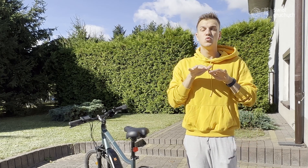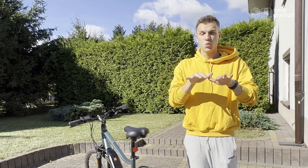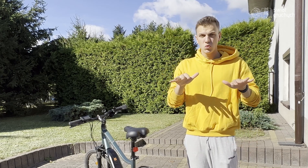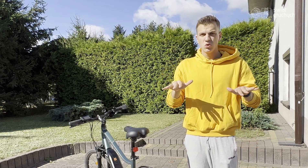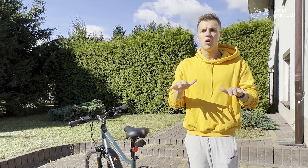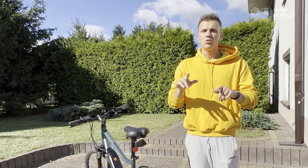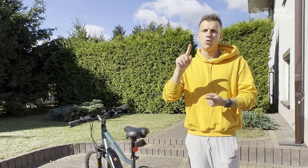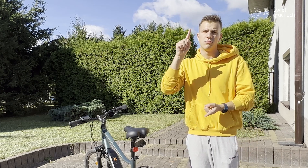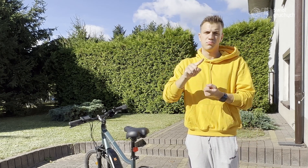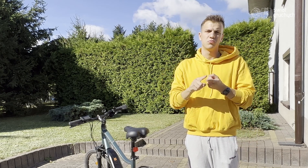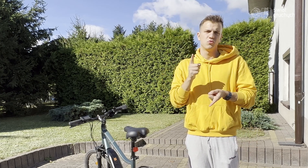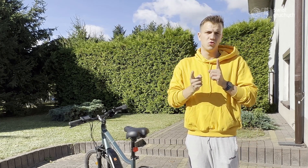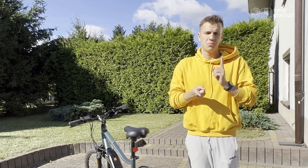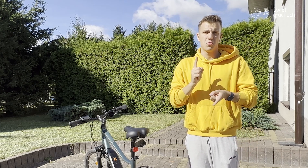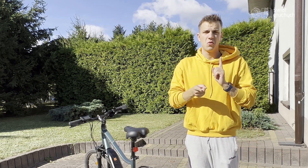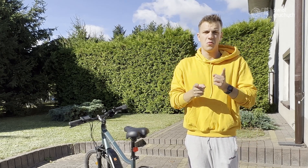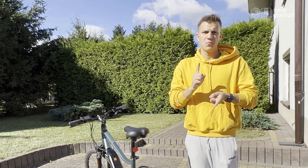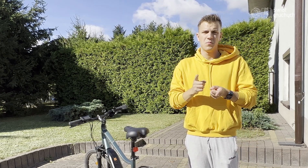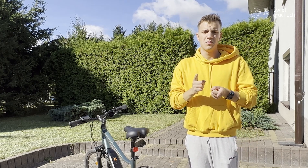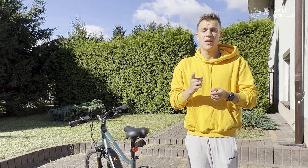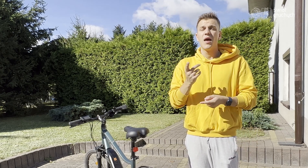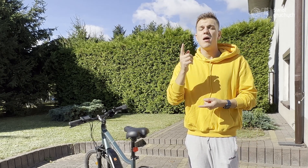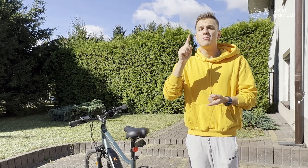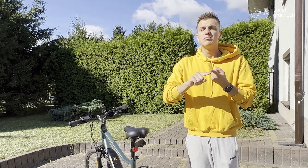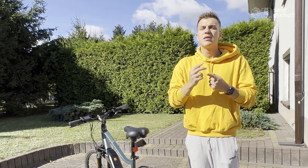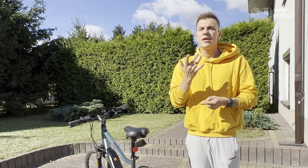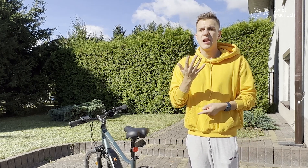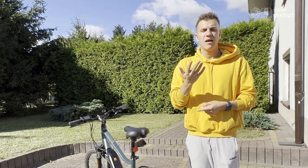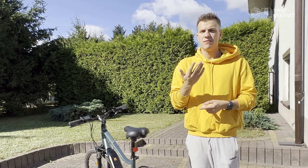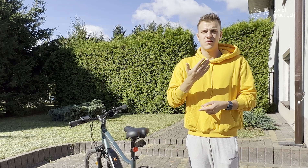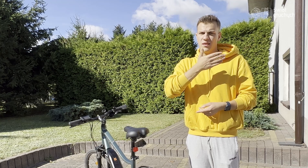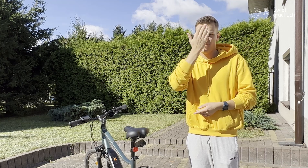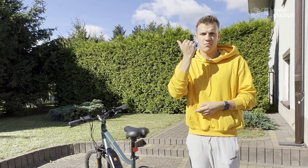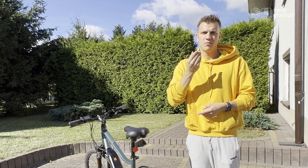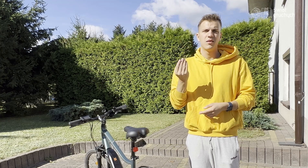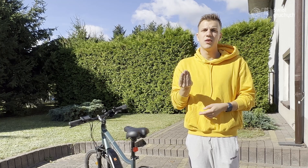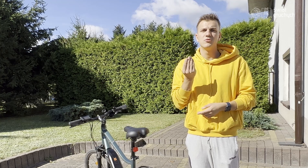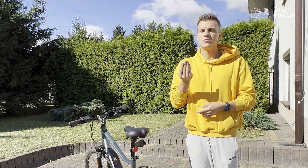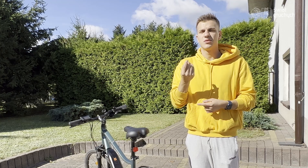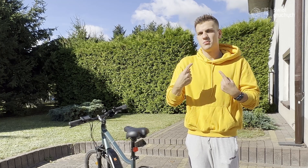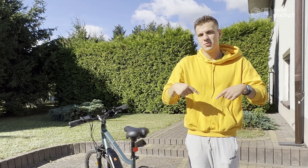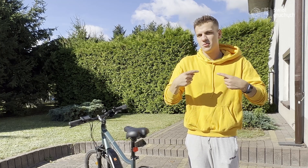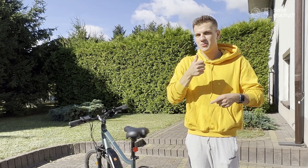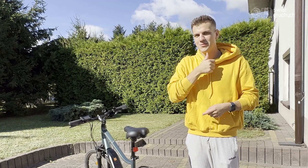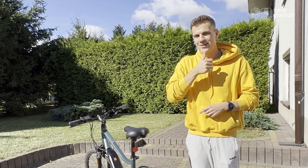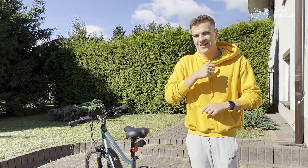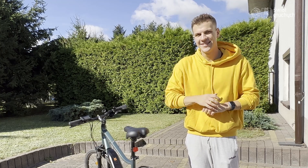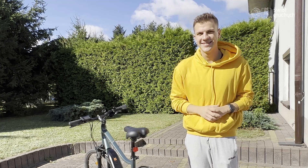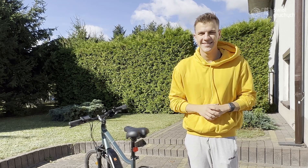the battery lasts for less. For how much less? I don't know, I haven't checked!